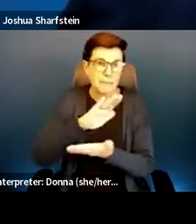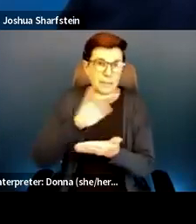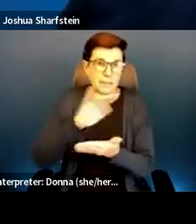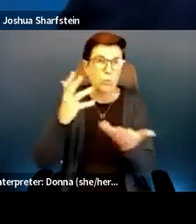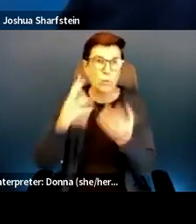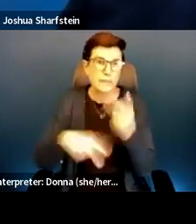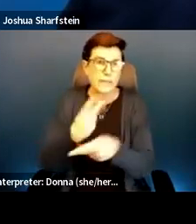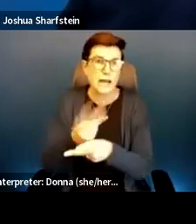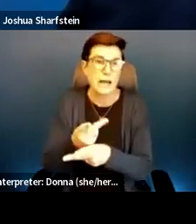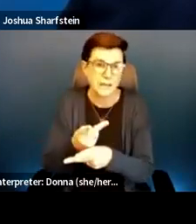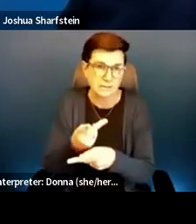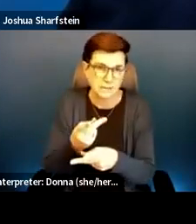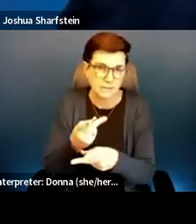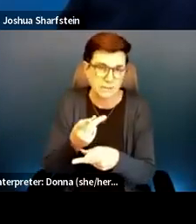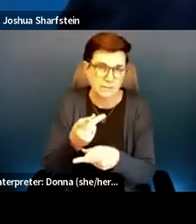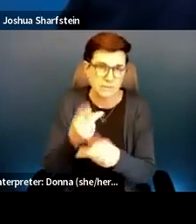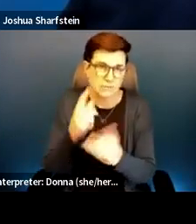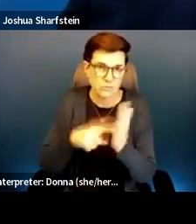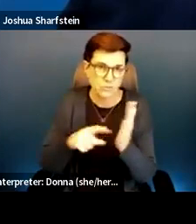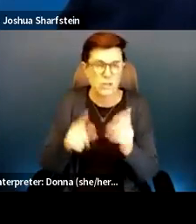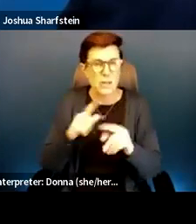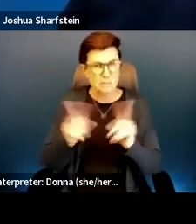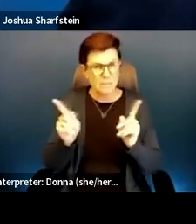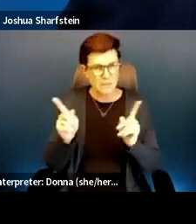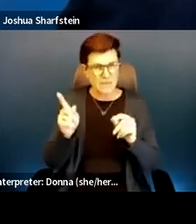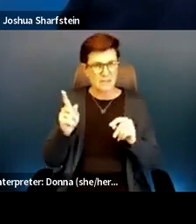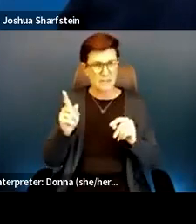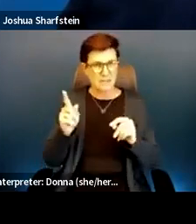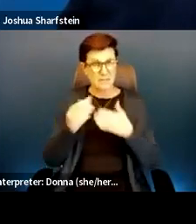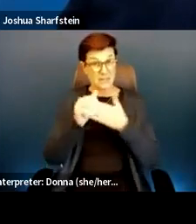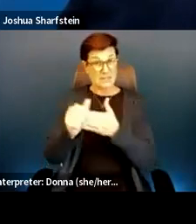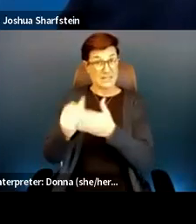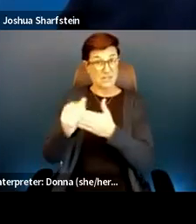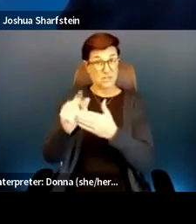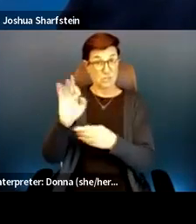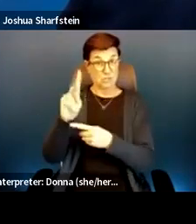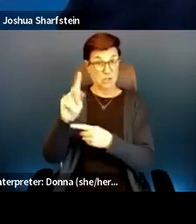in public health which I think should be evaluated